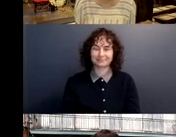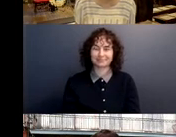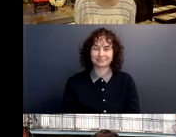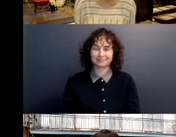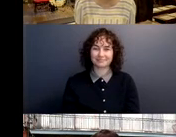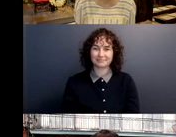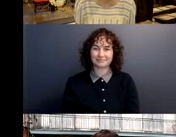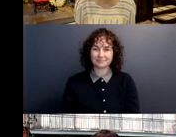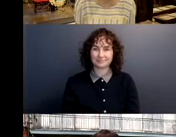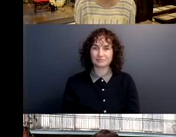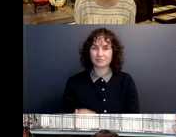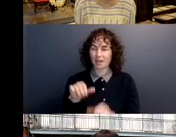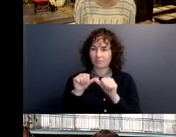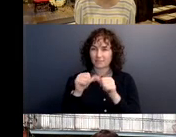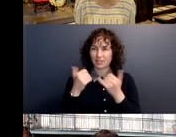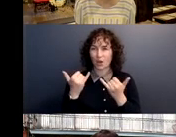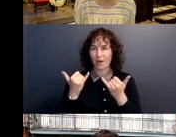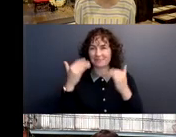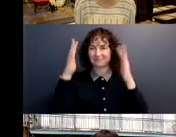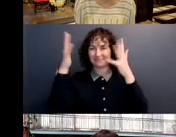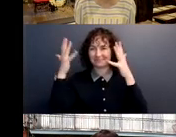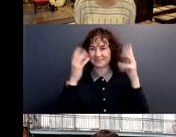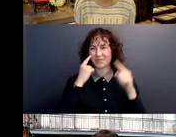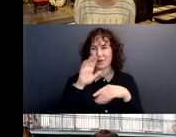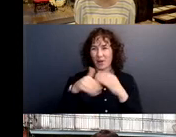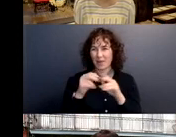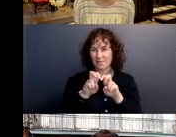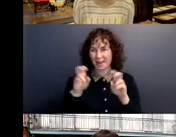And let's give a round of applause to our panelists as well